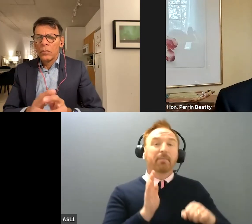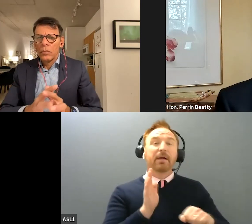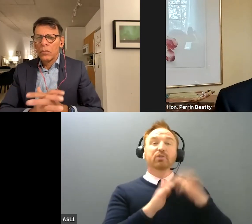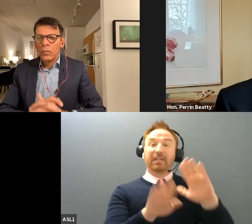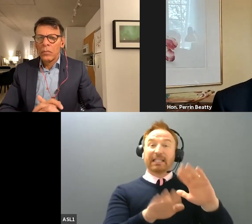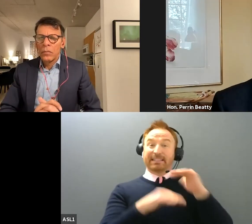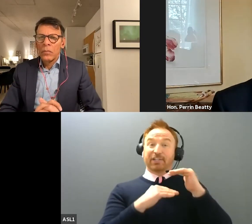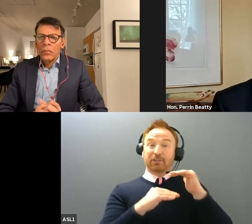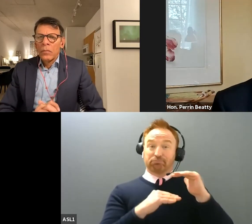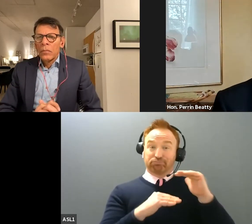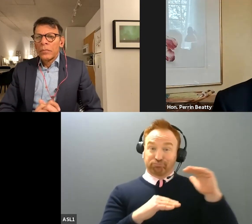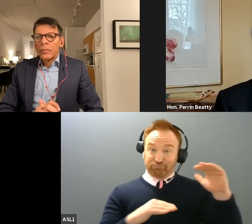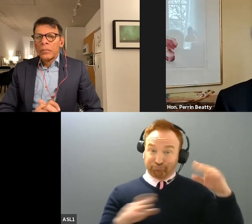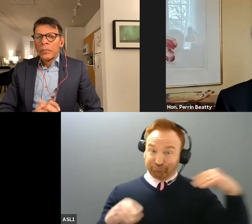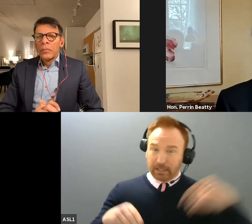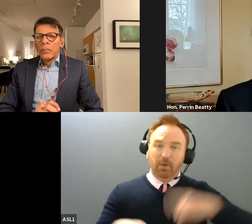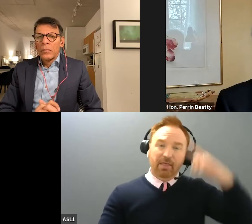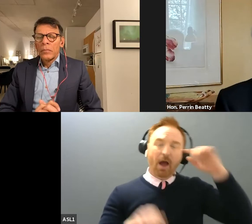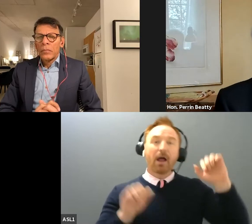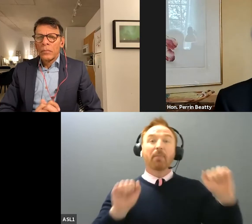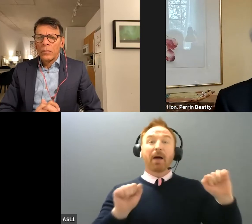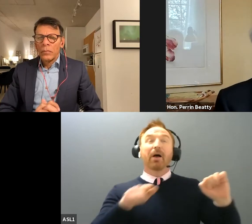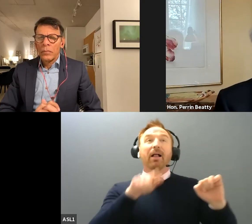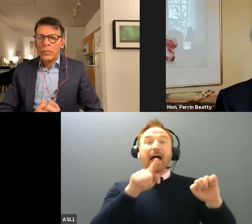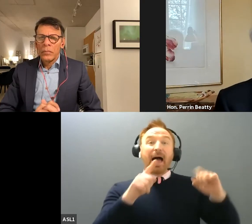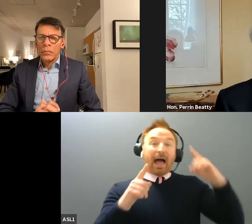were emerging from the tunnel and that things were going to get better. As we got into fall